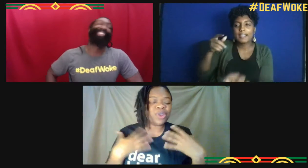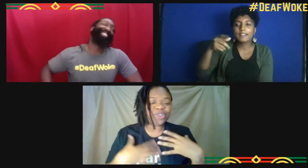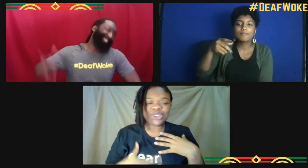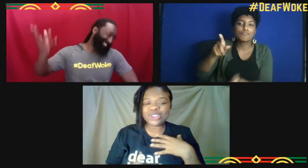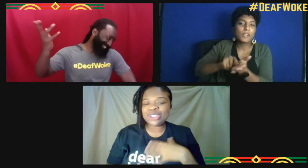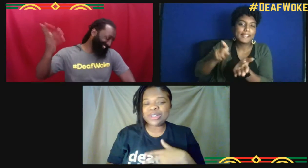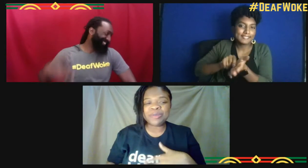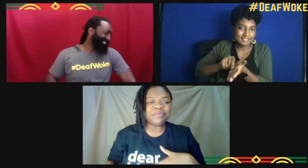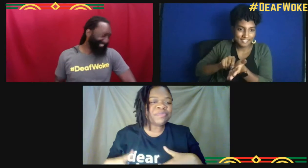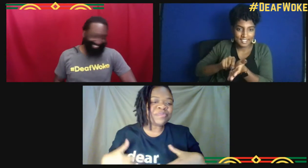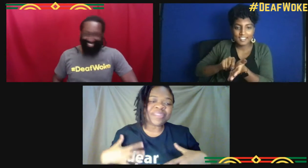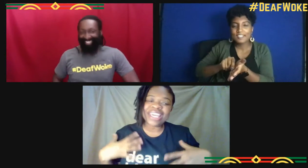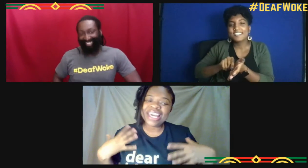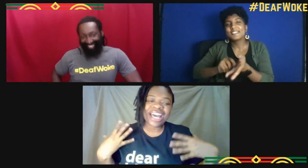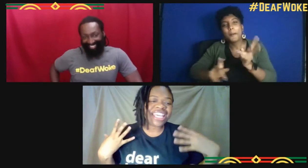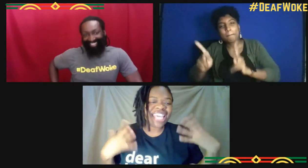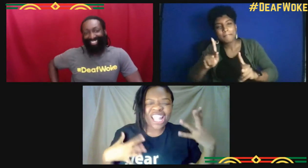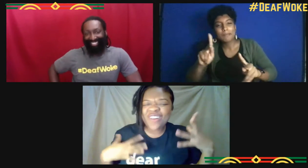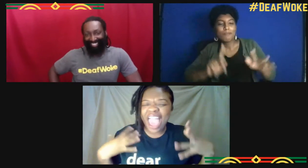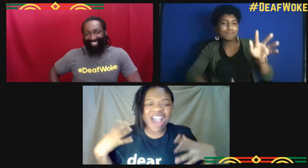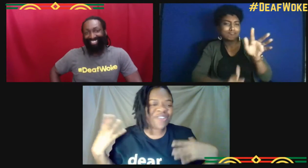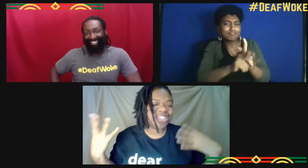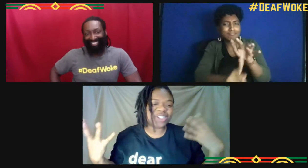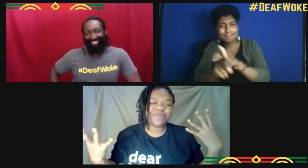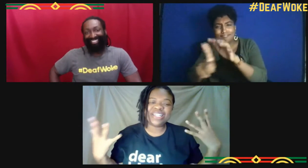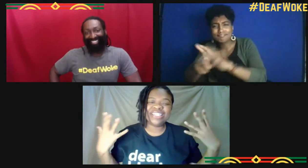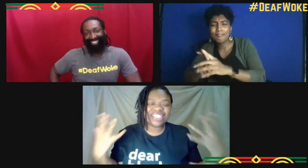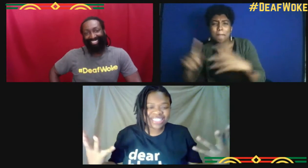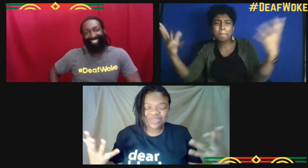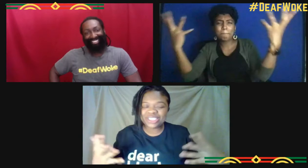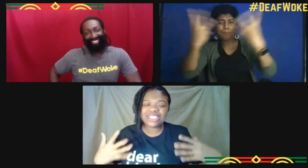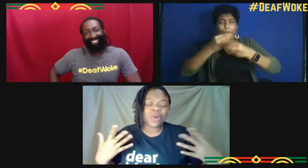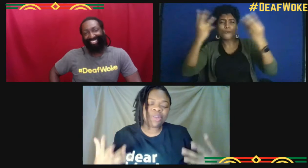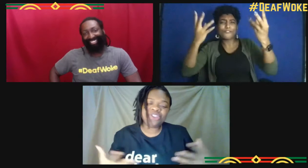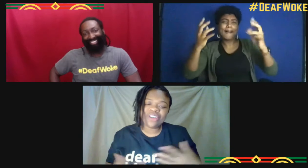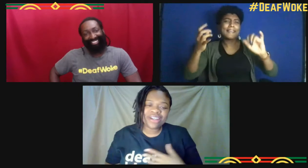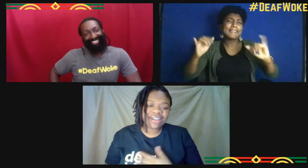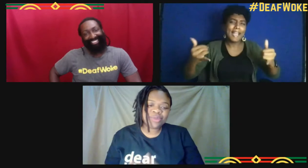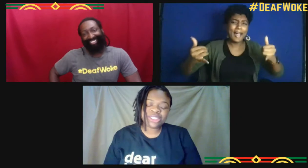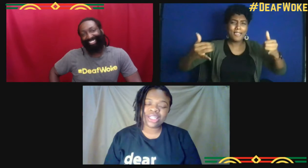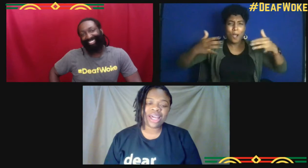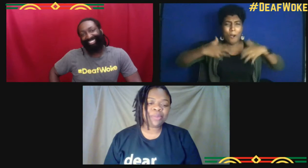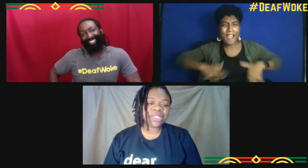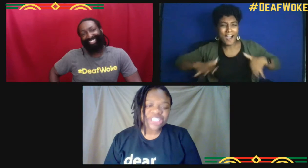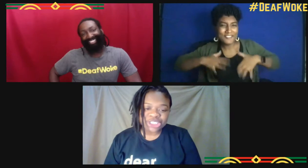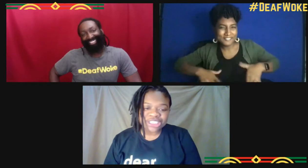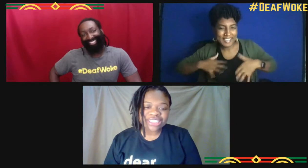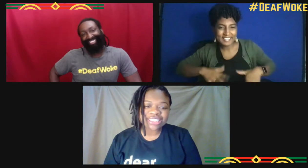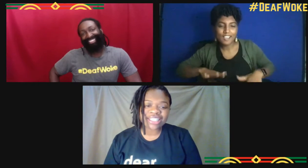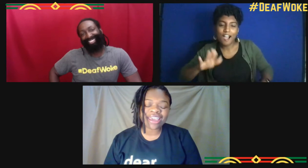beautiful yellow outfits oh my goodness it was just so much fun we took a lot of pictures